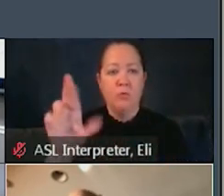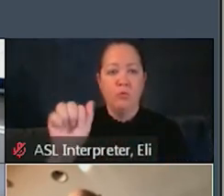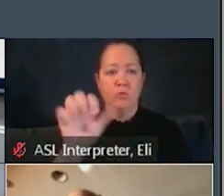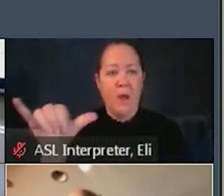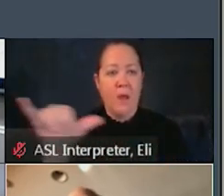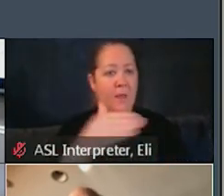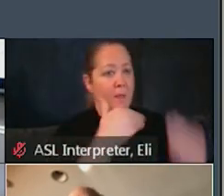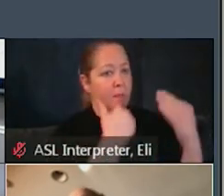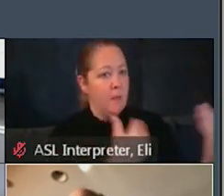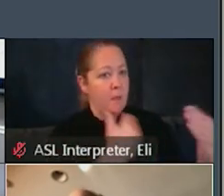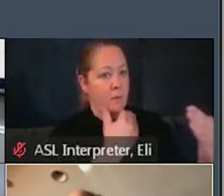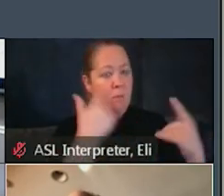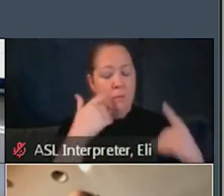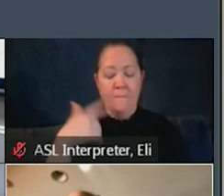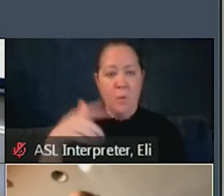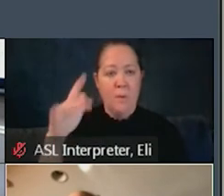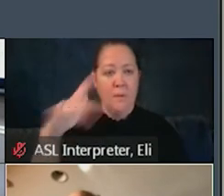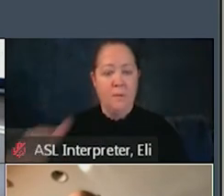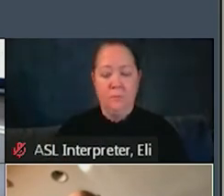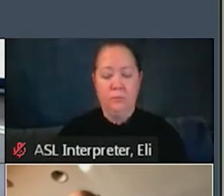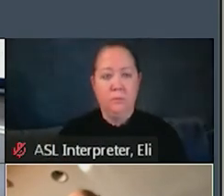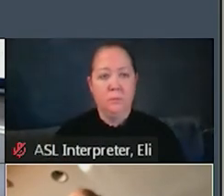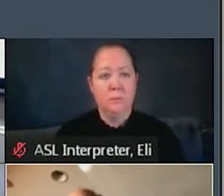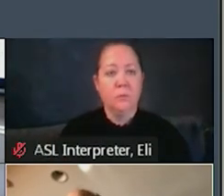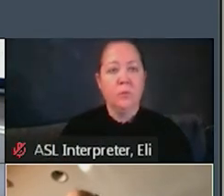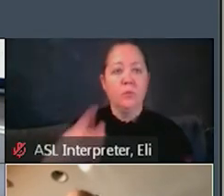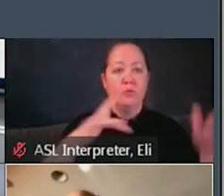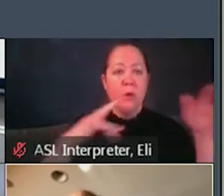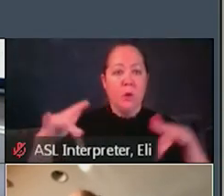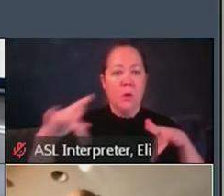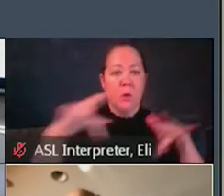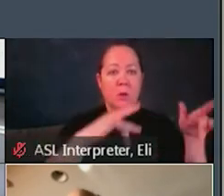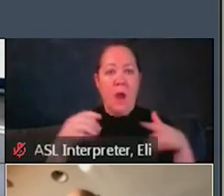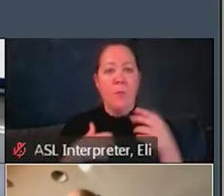record. My name is Bobby Wright. I'm with the special project section as mentioned.